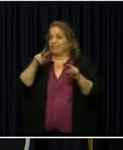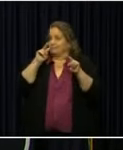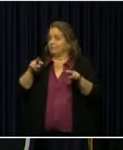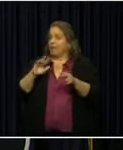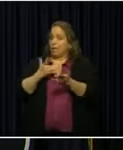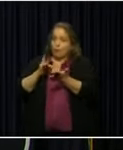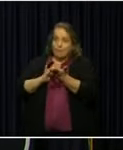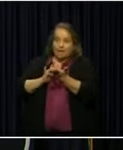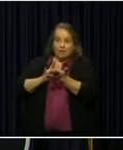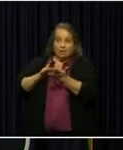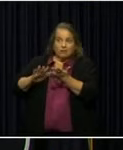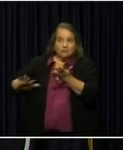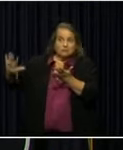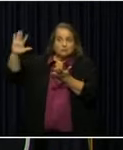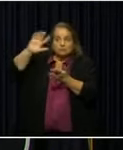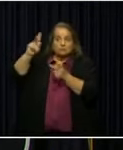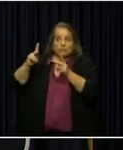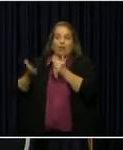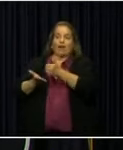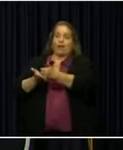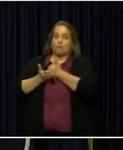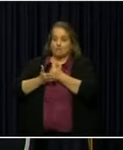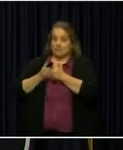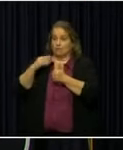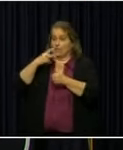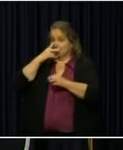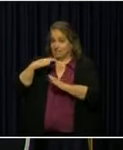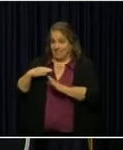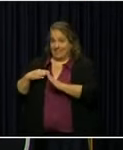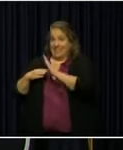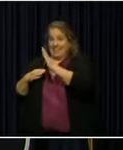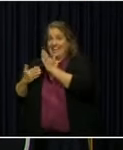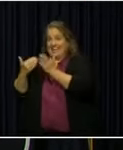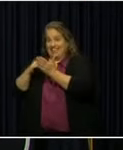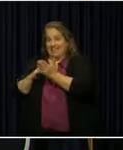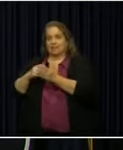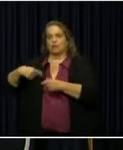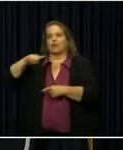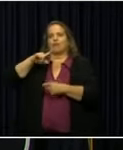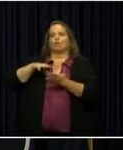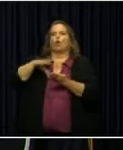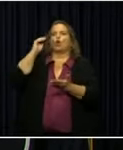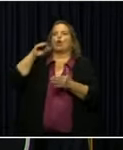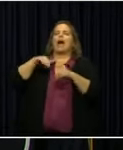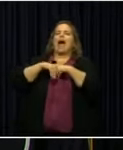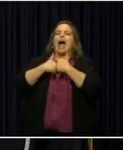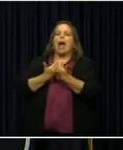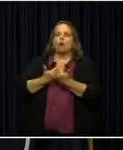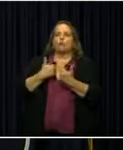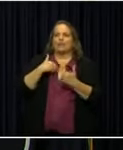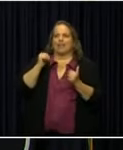AGAIN, I HOPE WE'RE LOOKING AT AT LEAST UNTIL WE CAN DO SOME